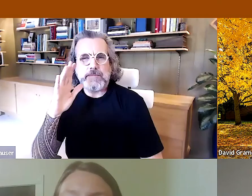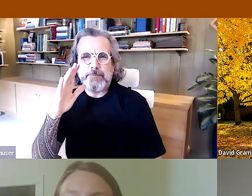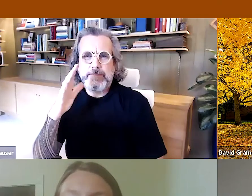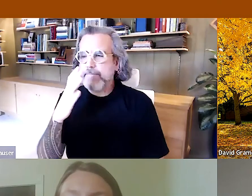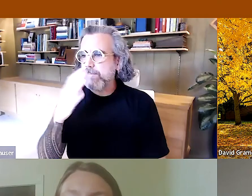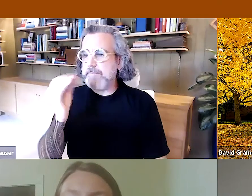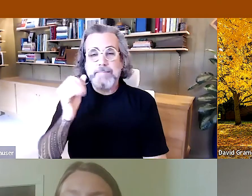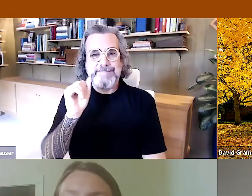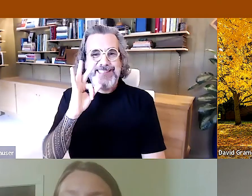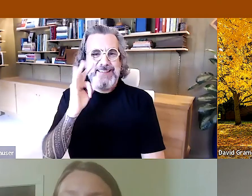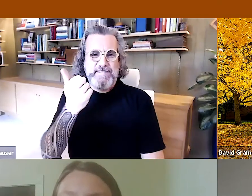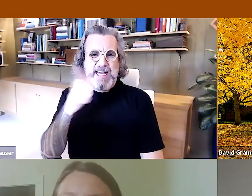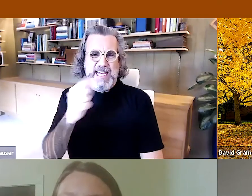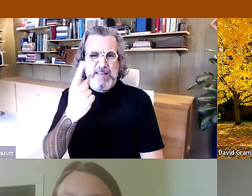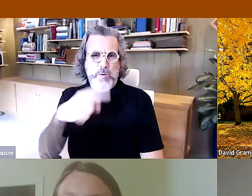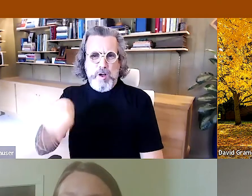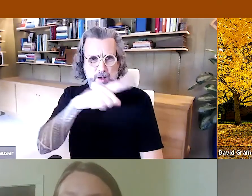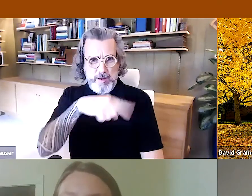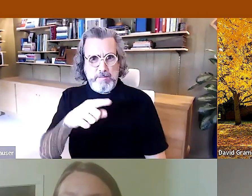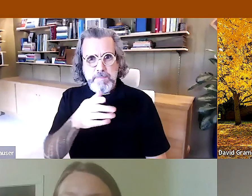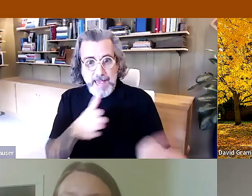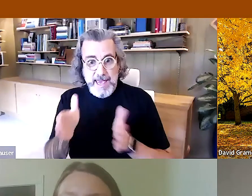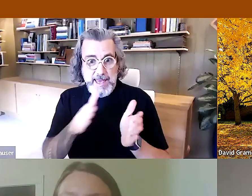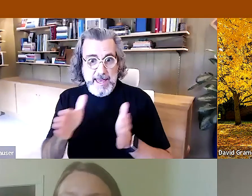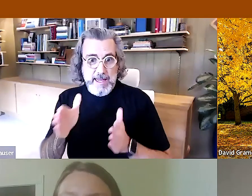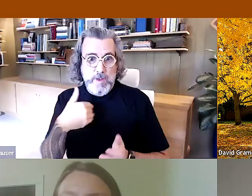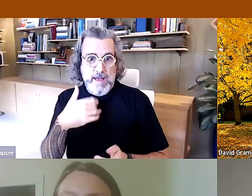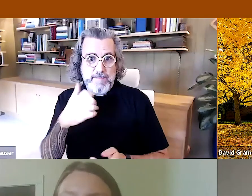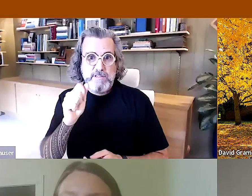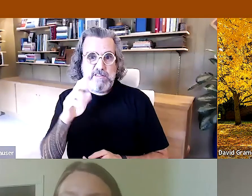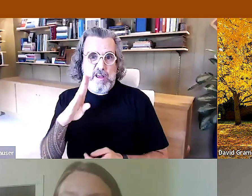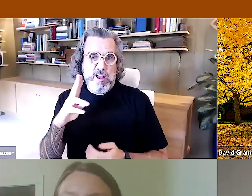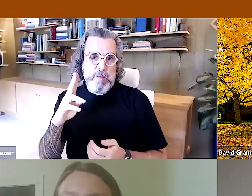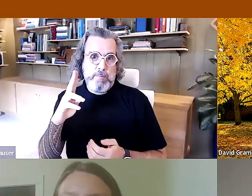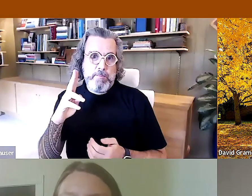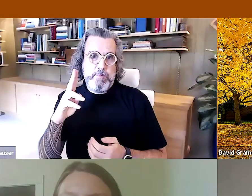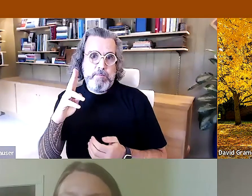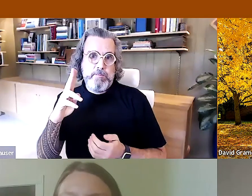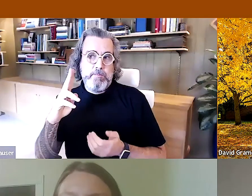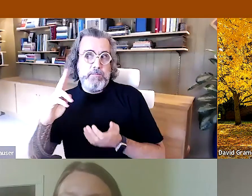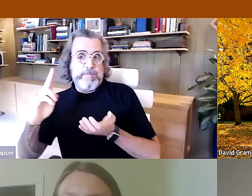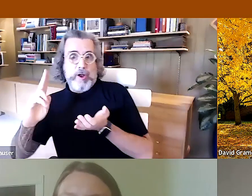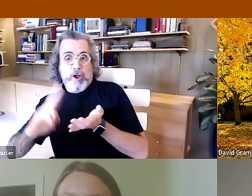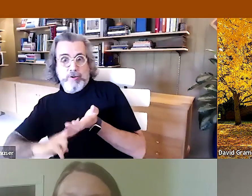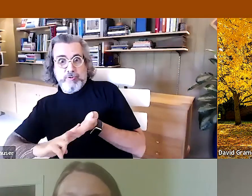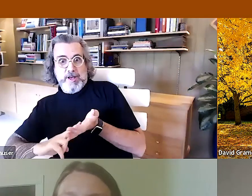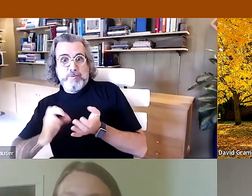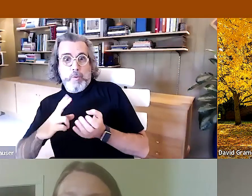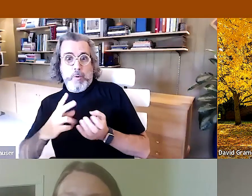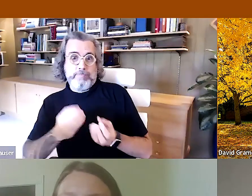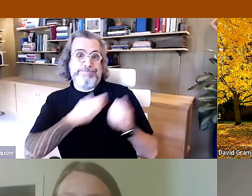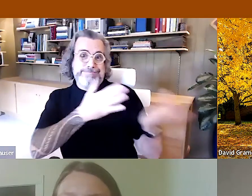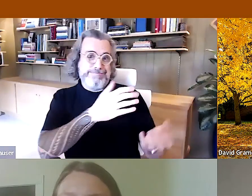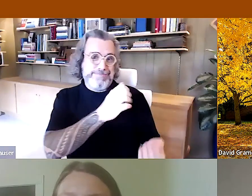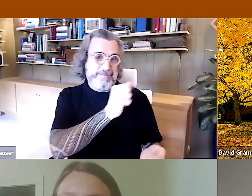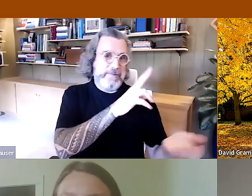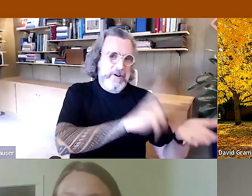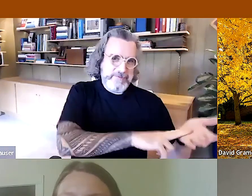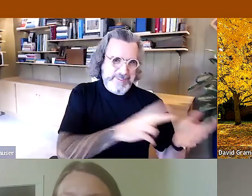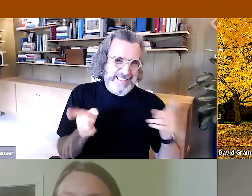Yeah. I would add, if any one of you attending if you plan to have a subcontract,